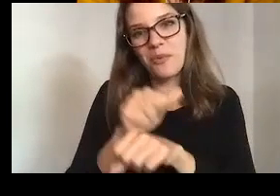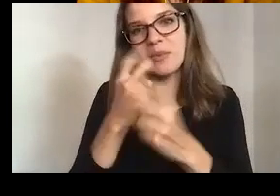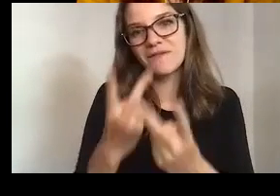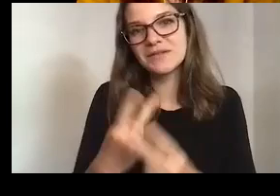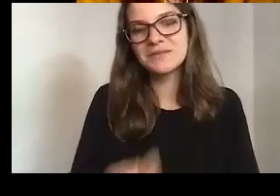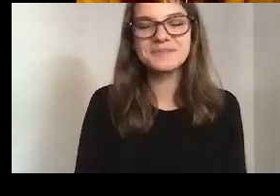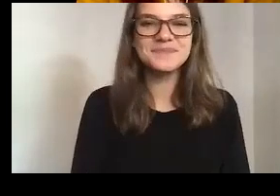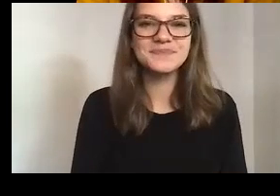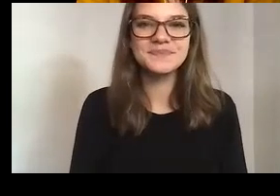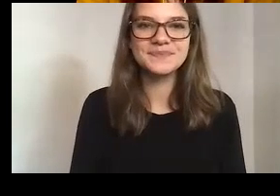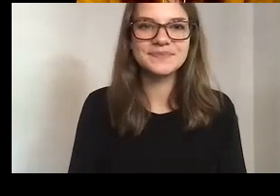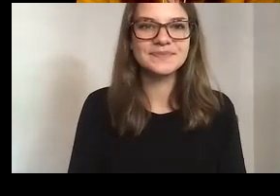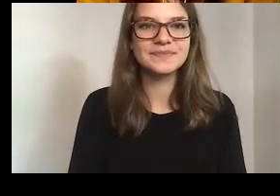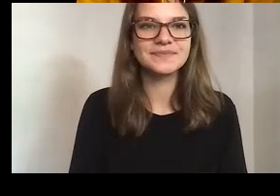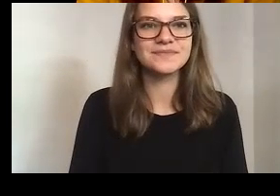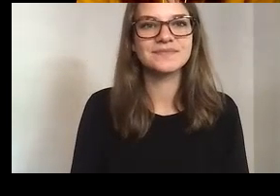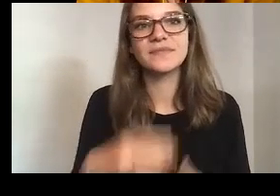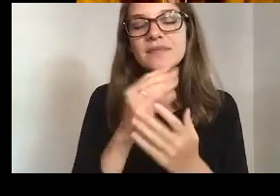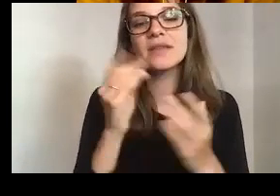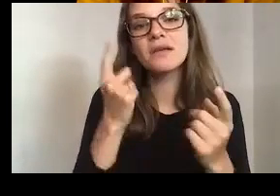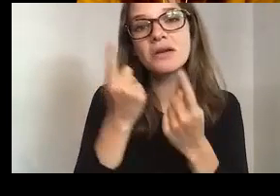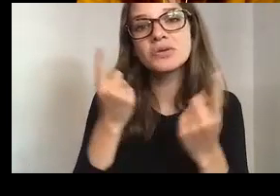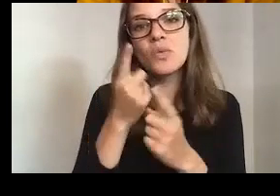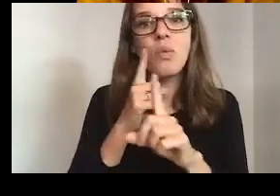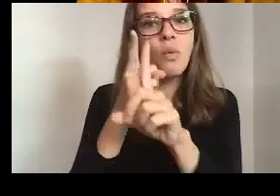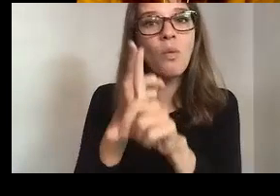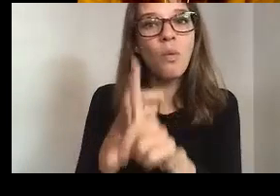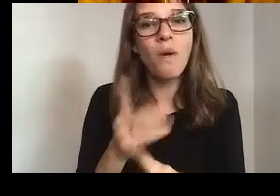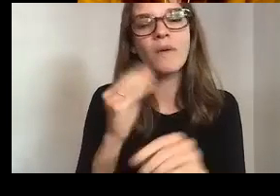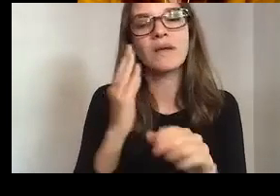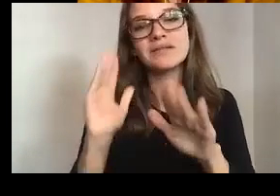and also considering those goals and expectations so I talked about that earlier that you know